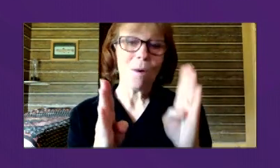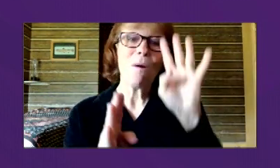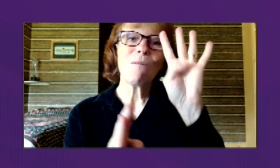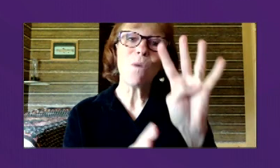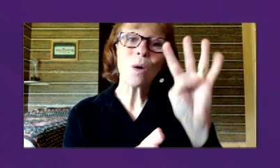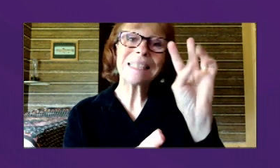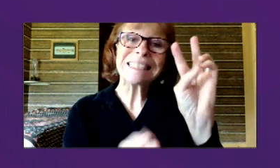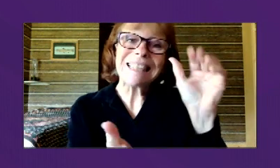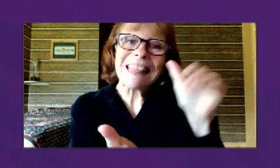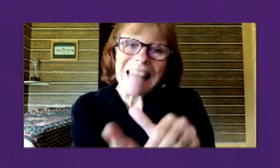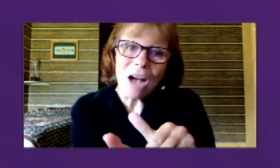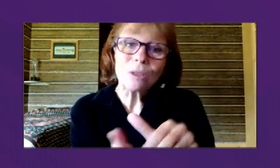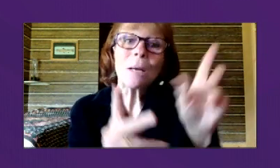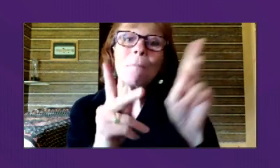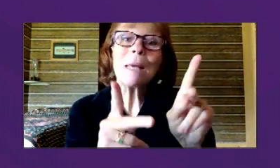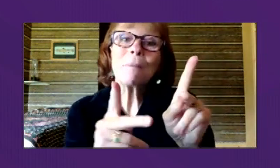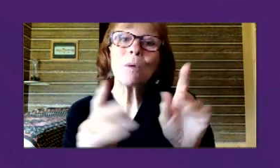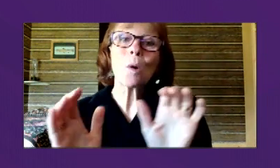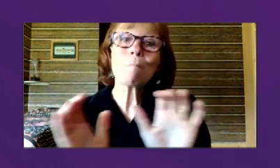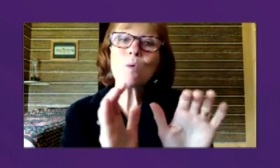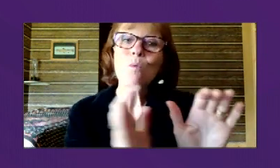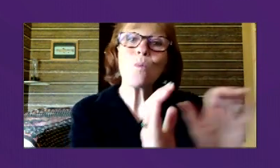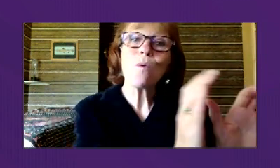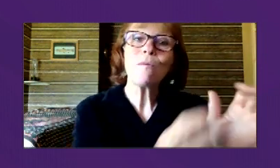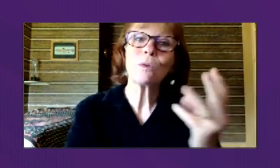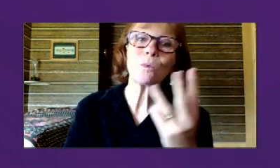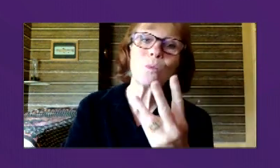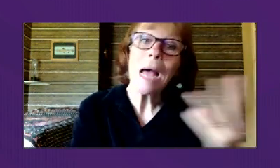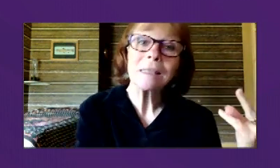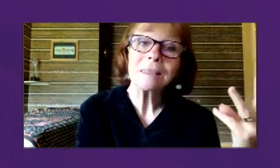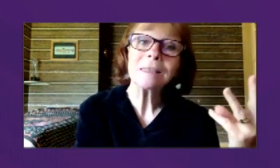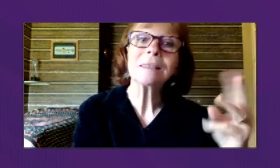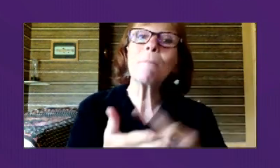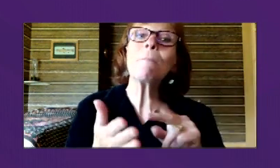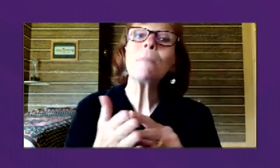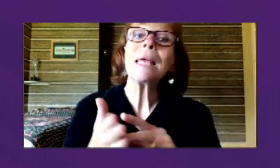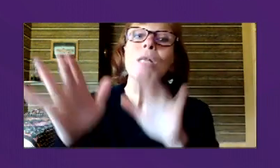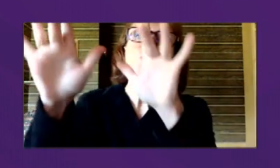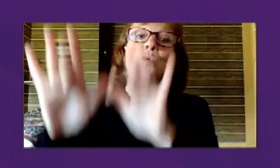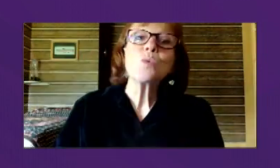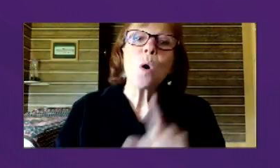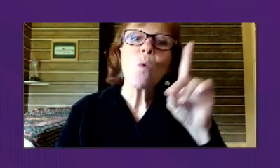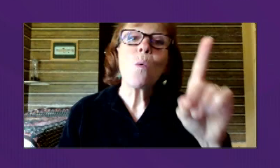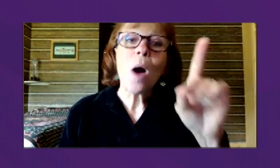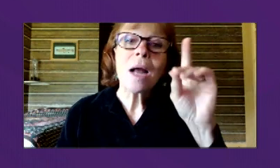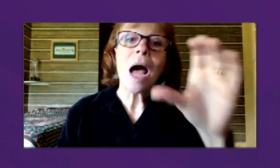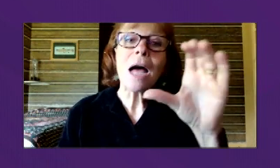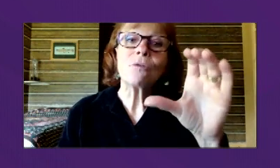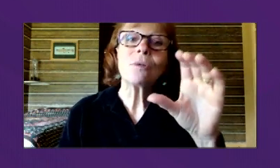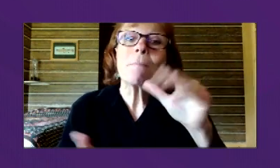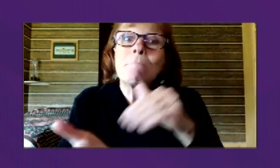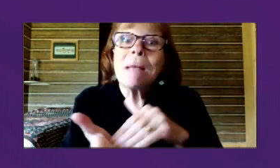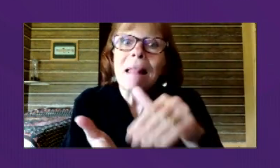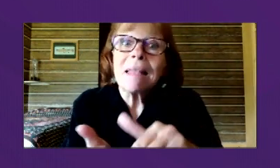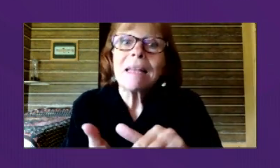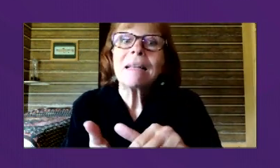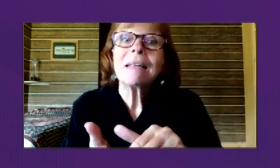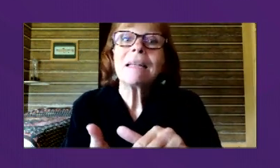opening more than 100 million acres of tribal land for white settlement. Next slide, please.